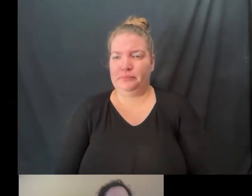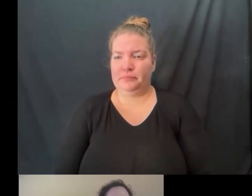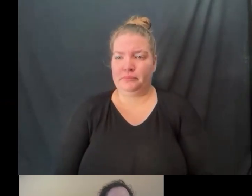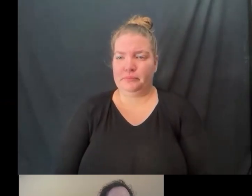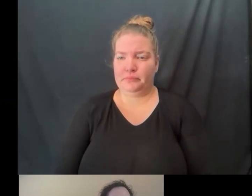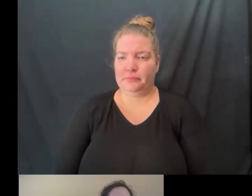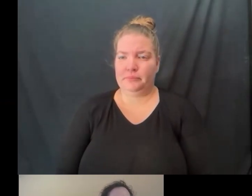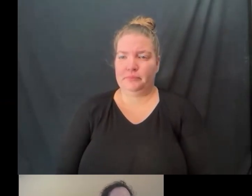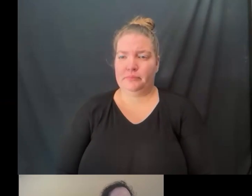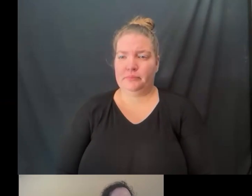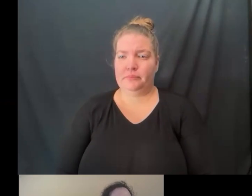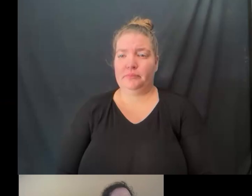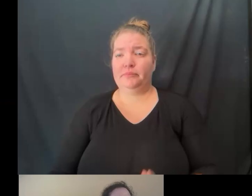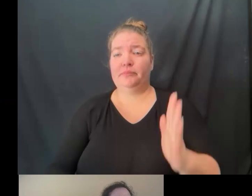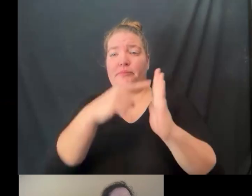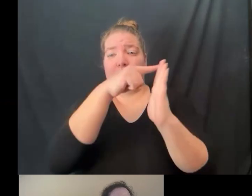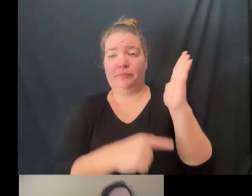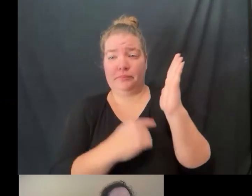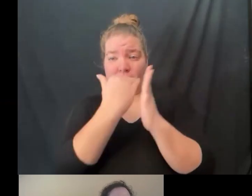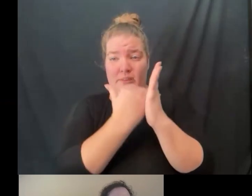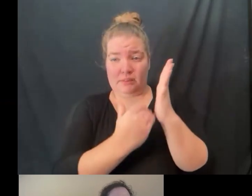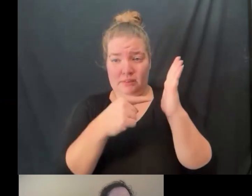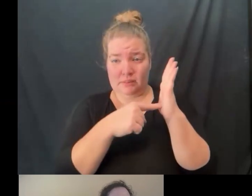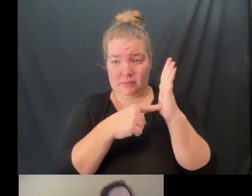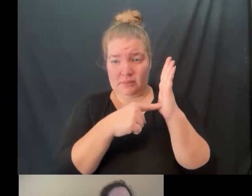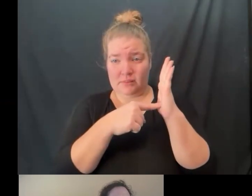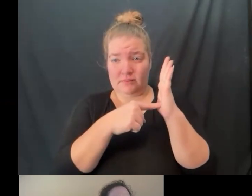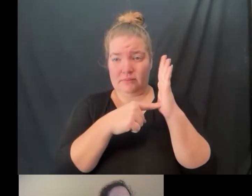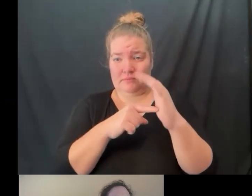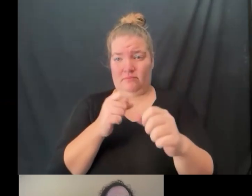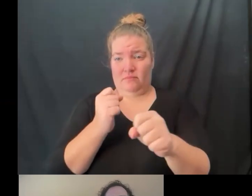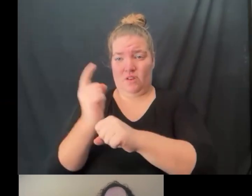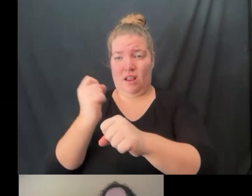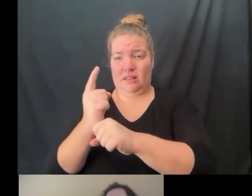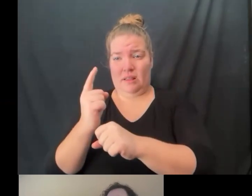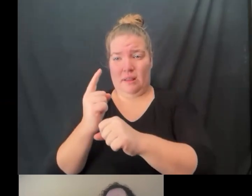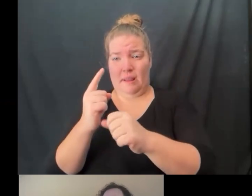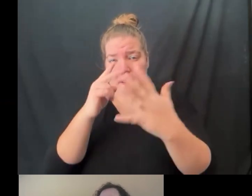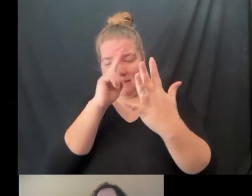And then, after the first publishing of the statement, they must update it every 12 months.